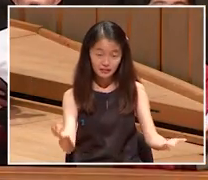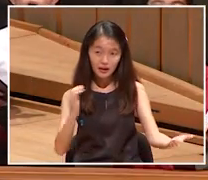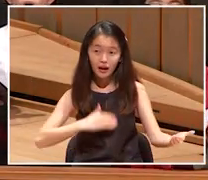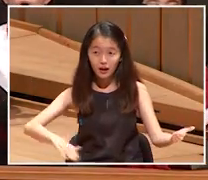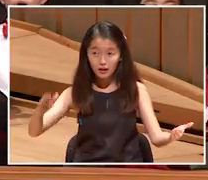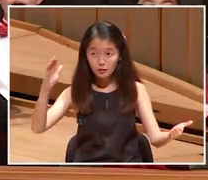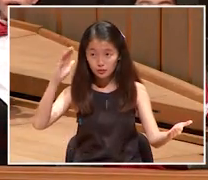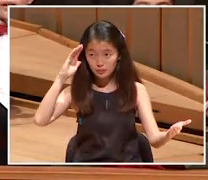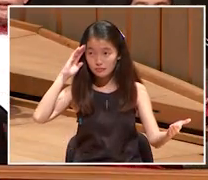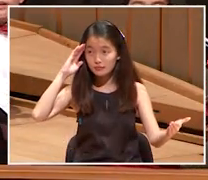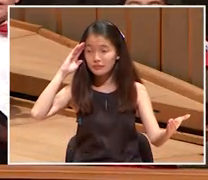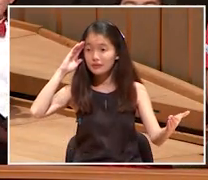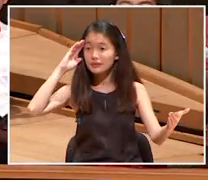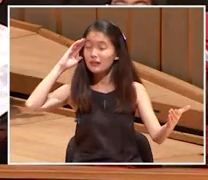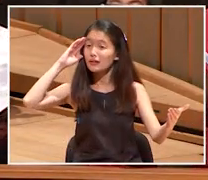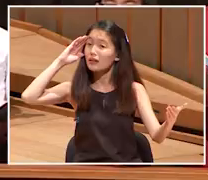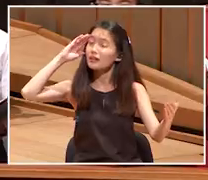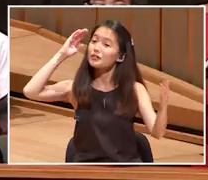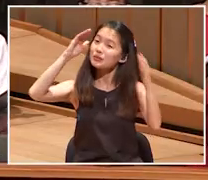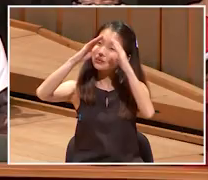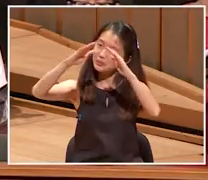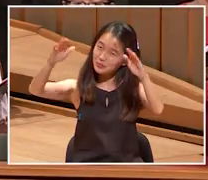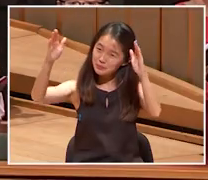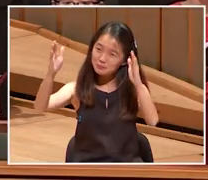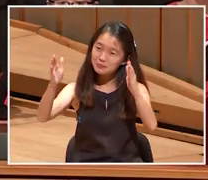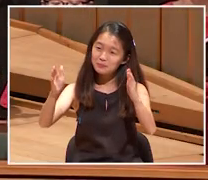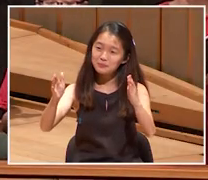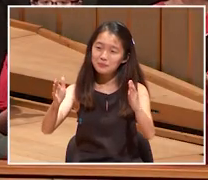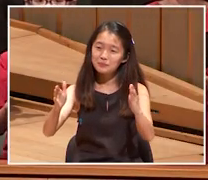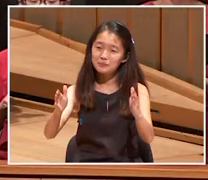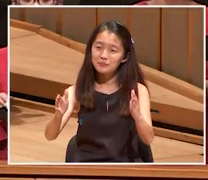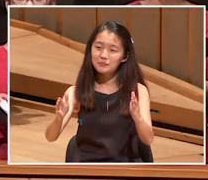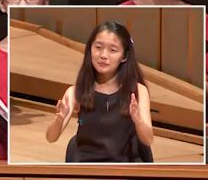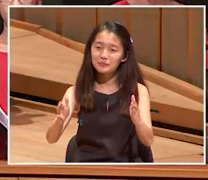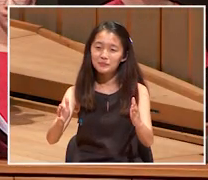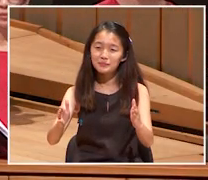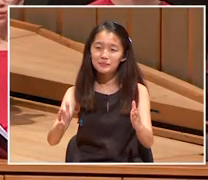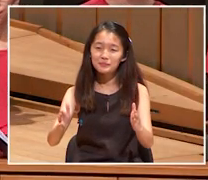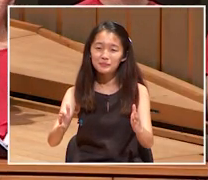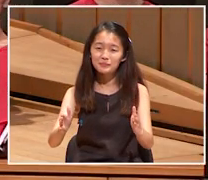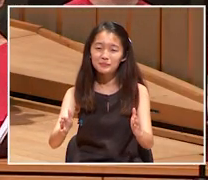For this is where I know it's home